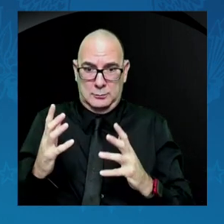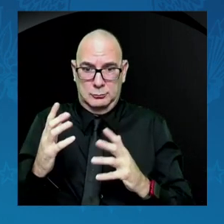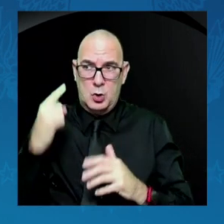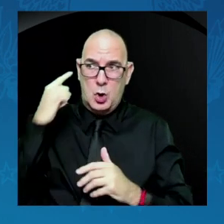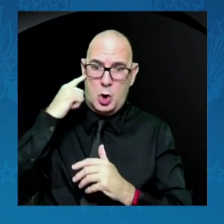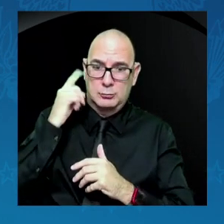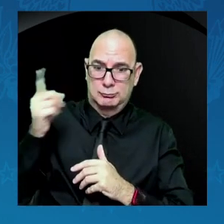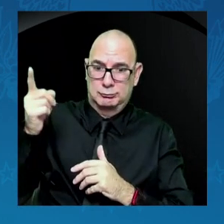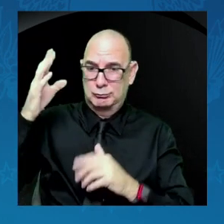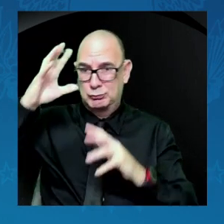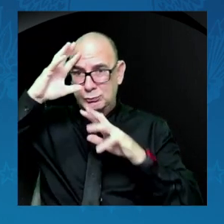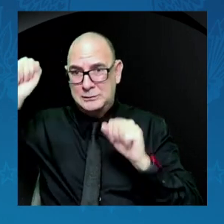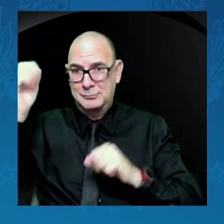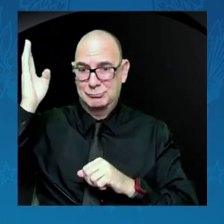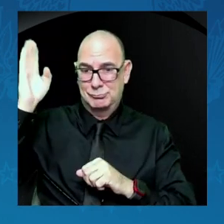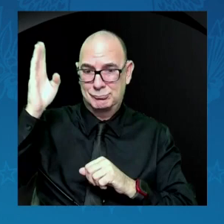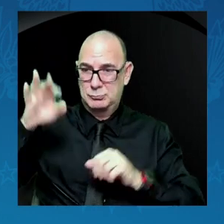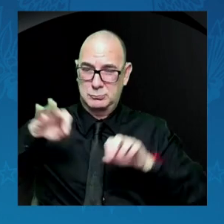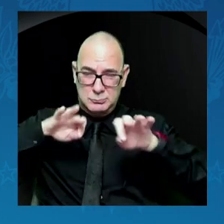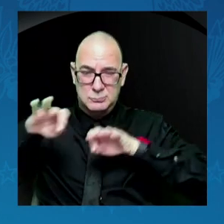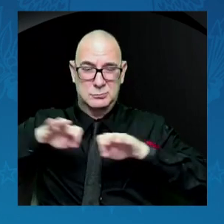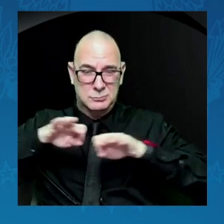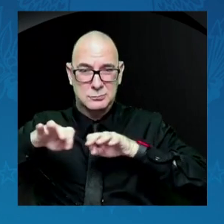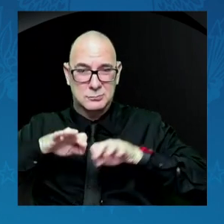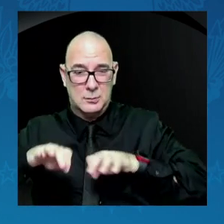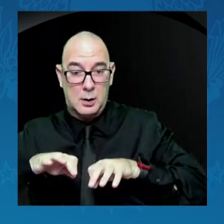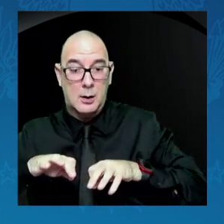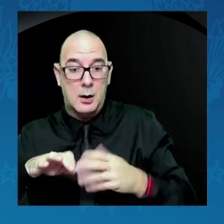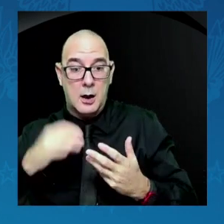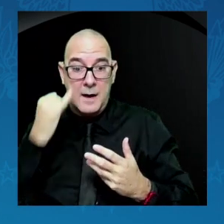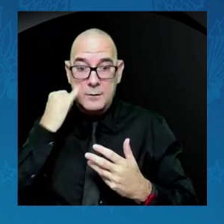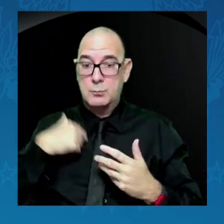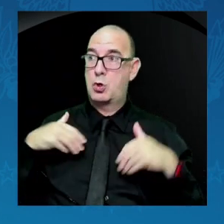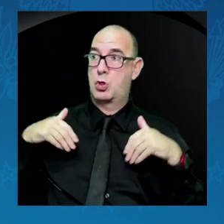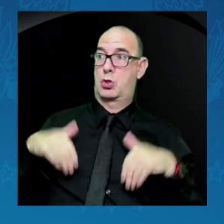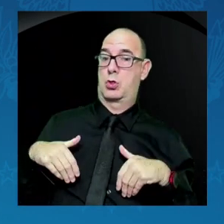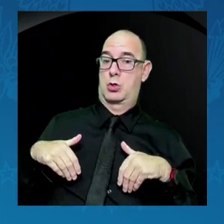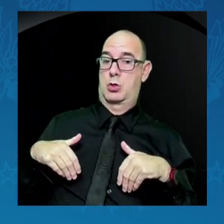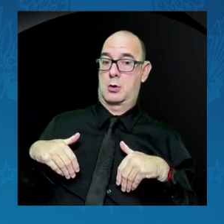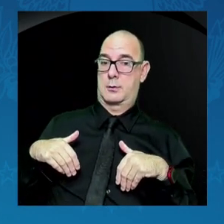If we do not act, if we do not use the data